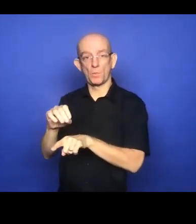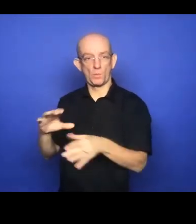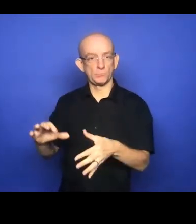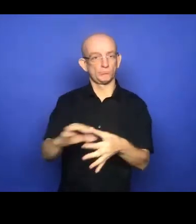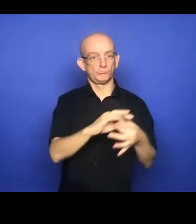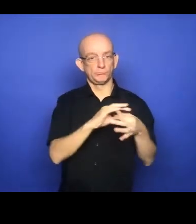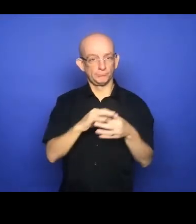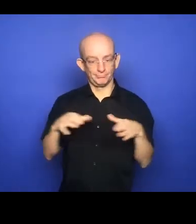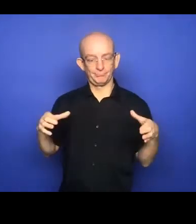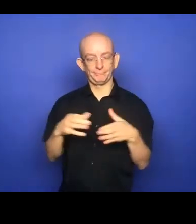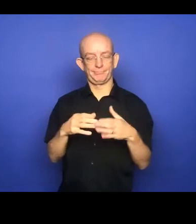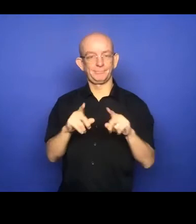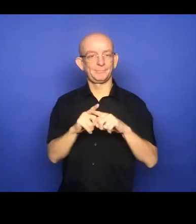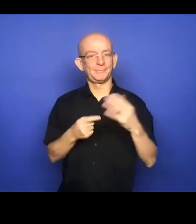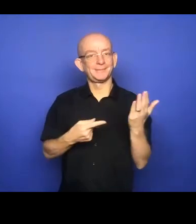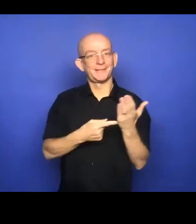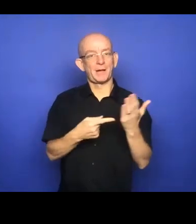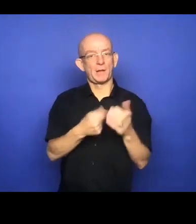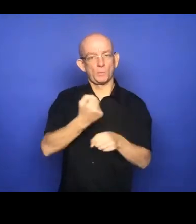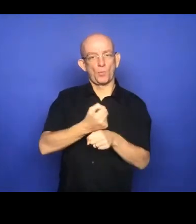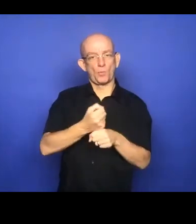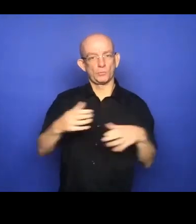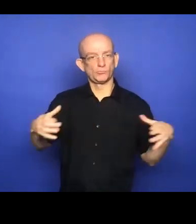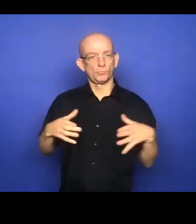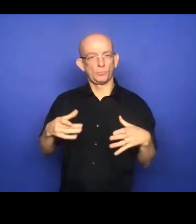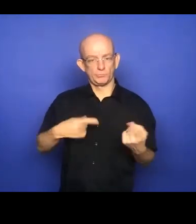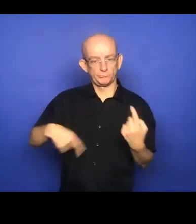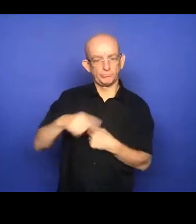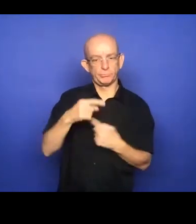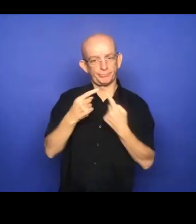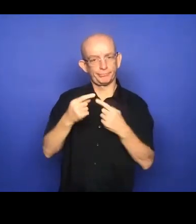now members of a Technical Working